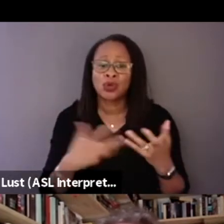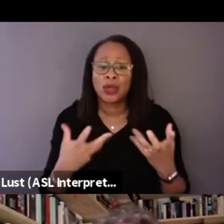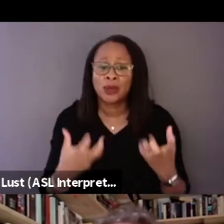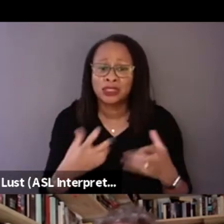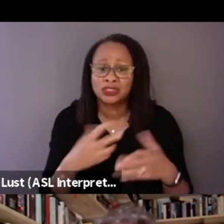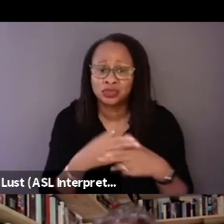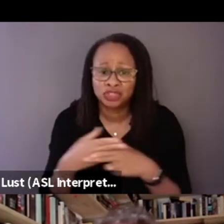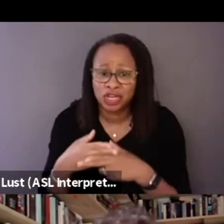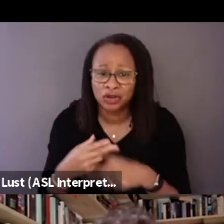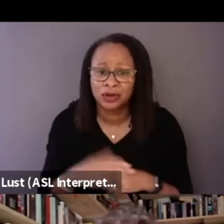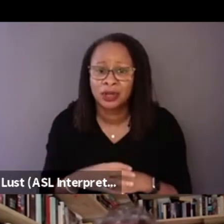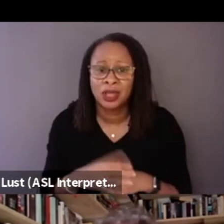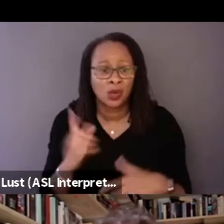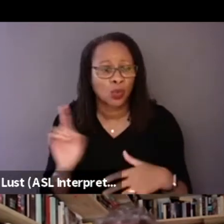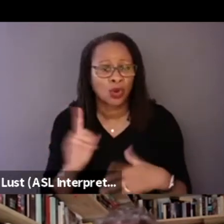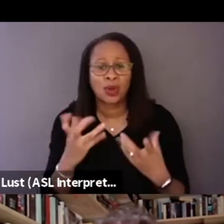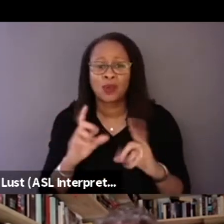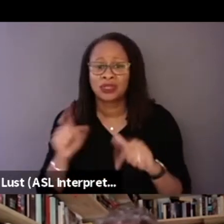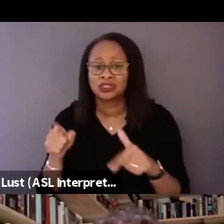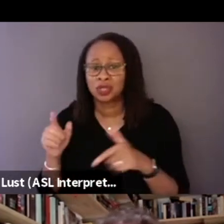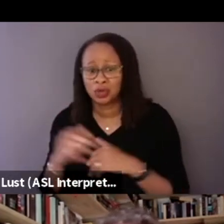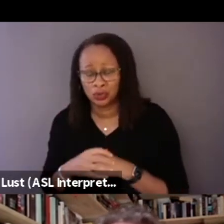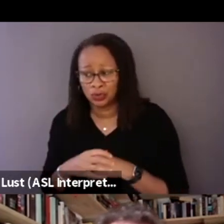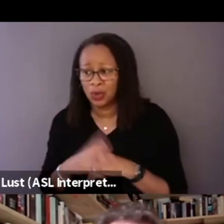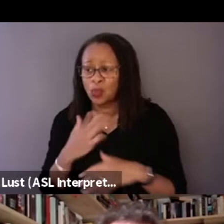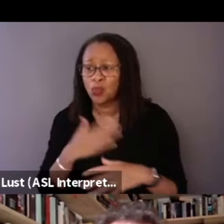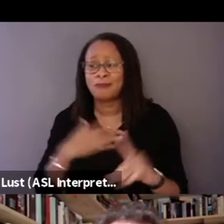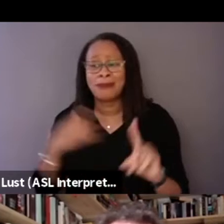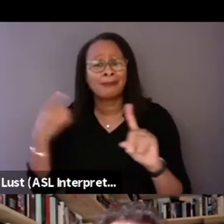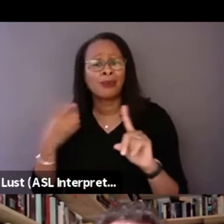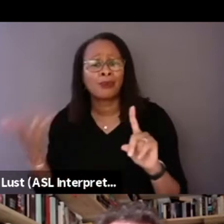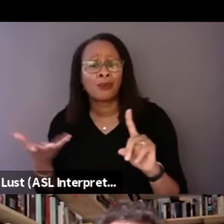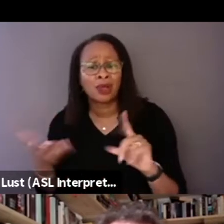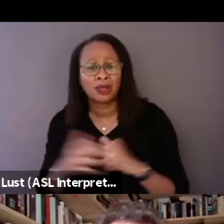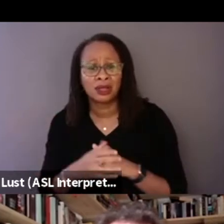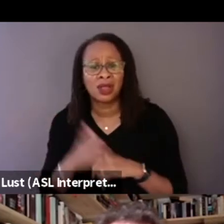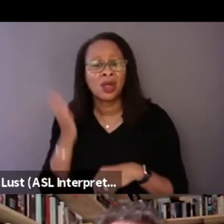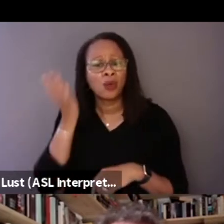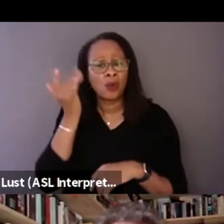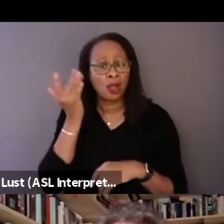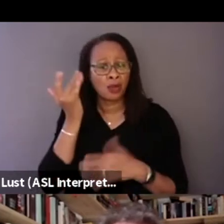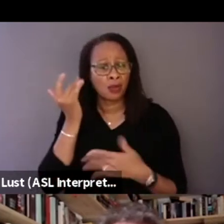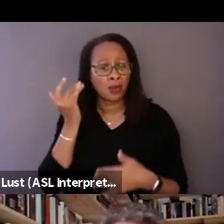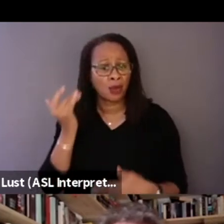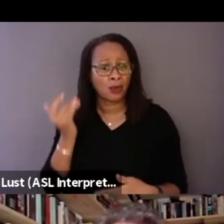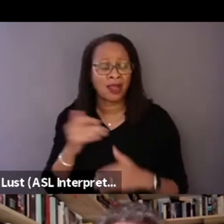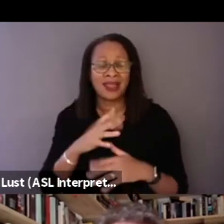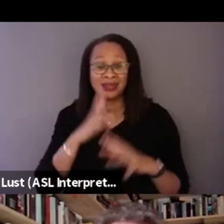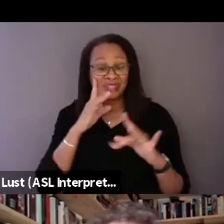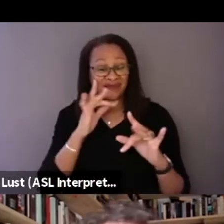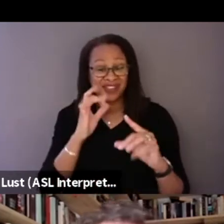Where do I want this to end up? It was a fascinating experience.